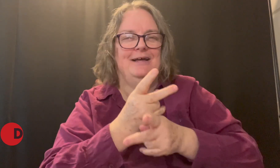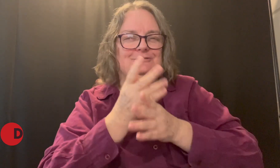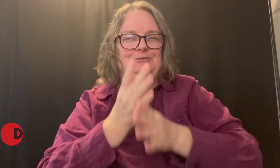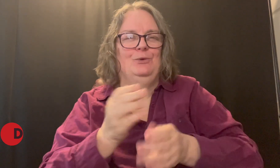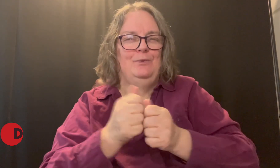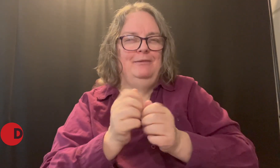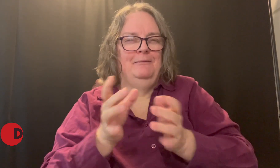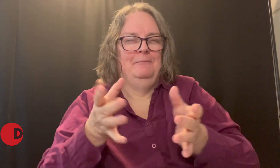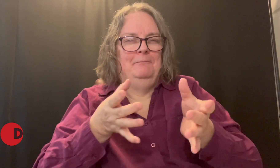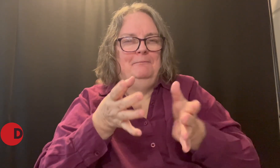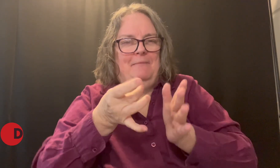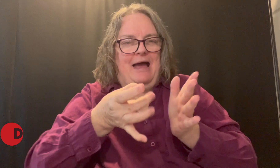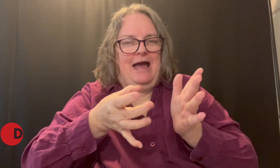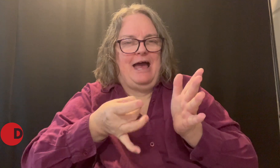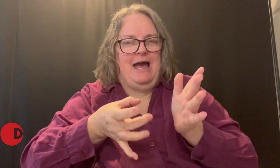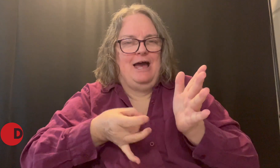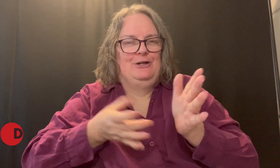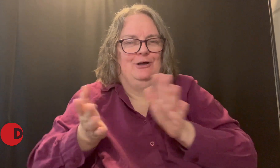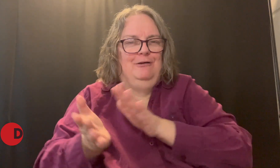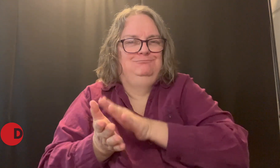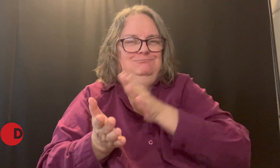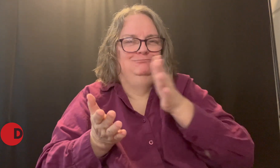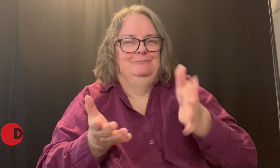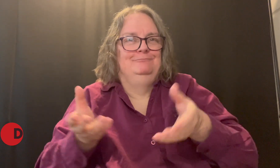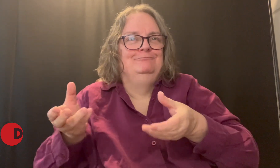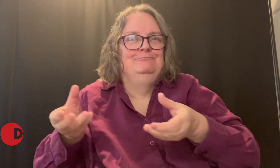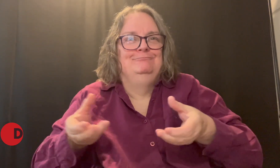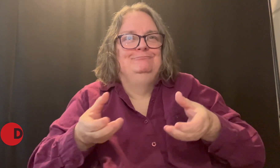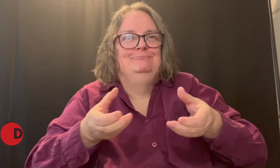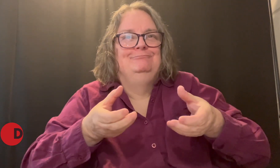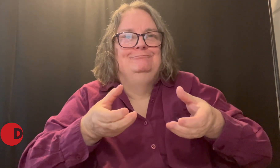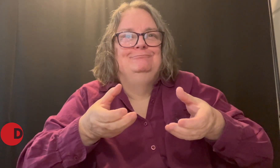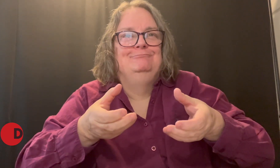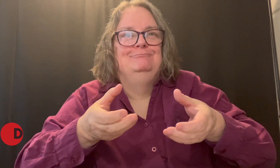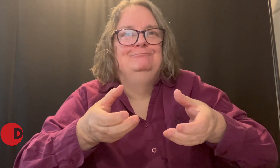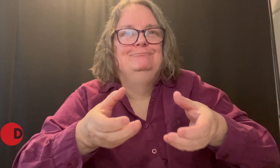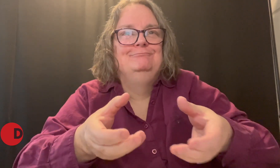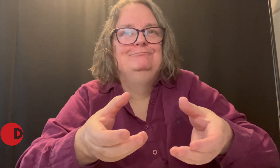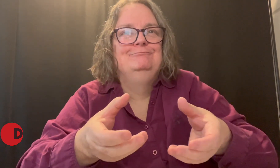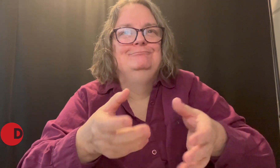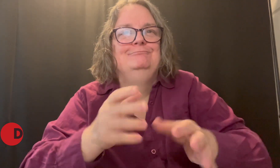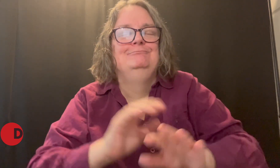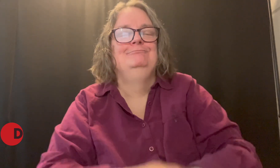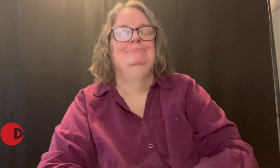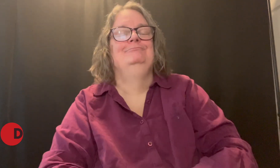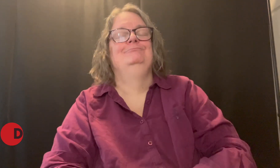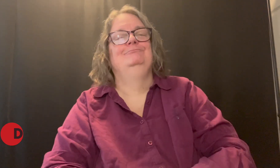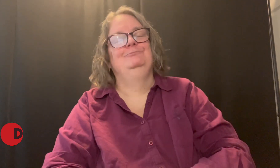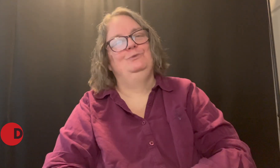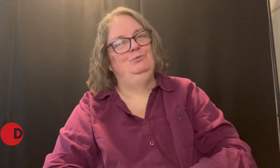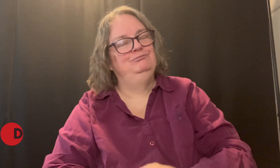She left and I waited awhile before a supervisor with a binder came in.